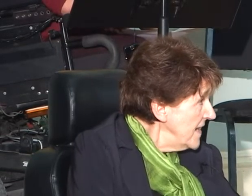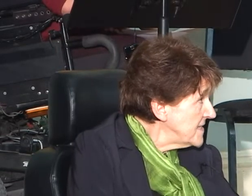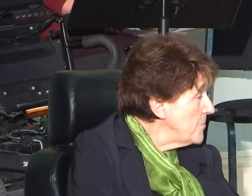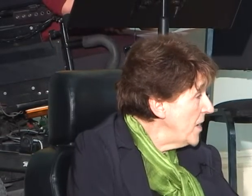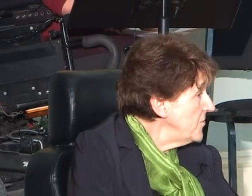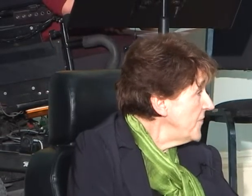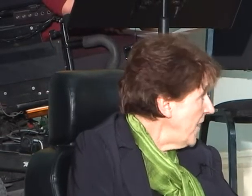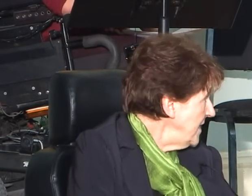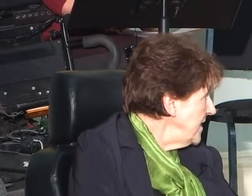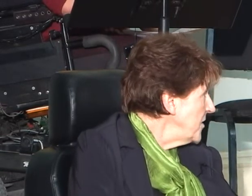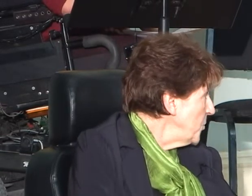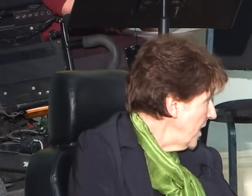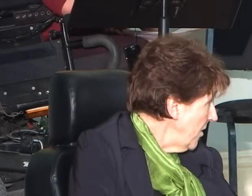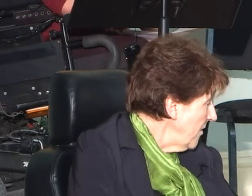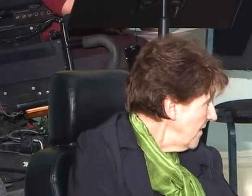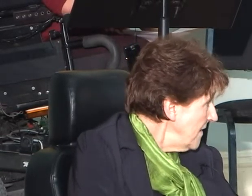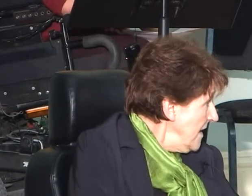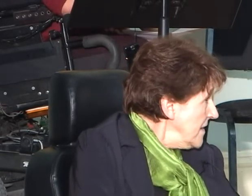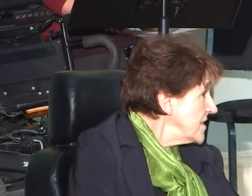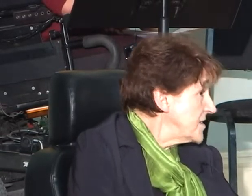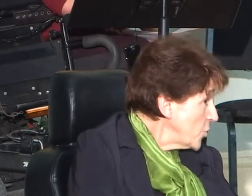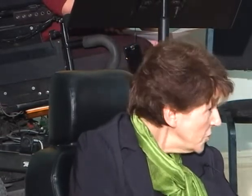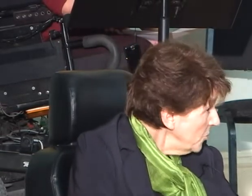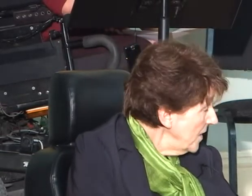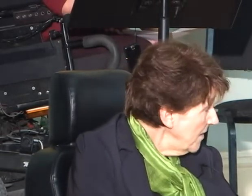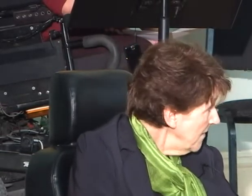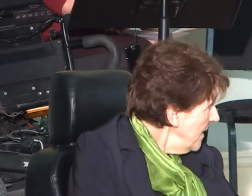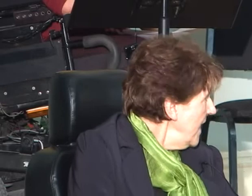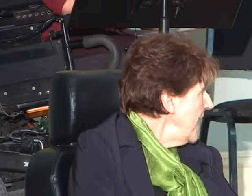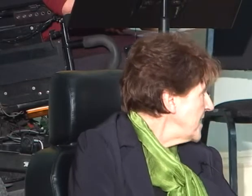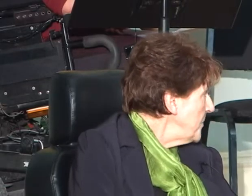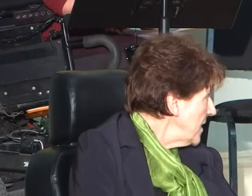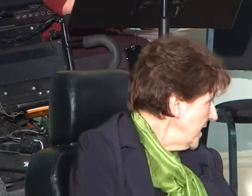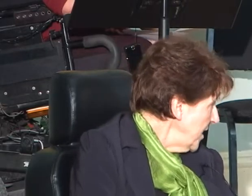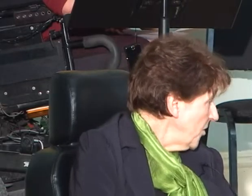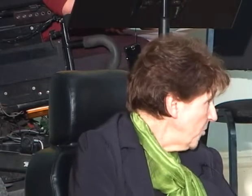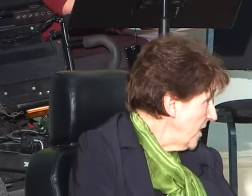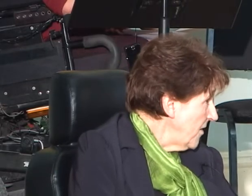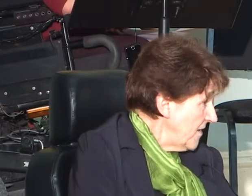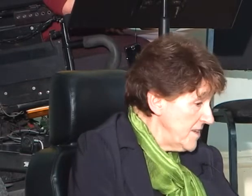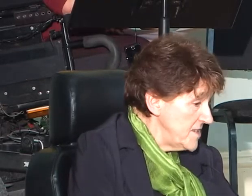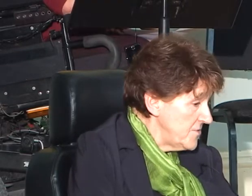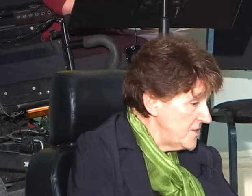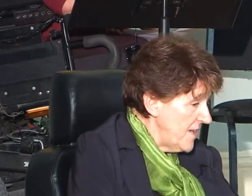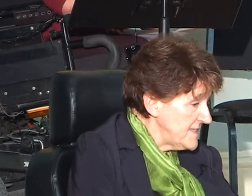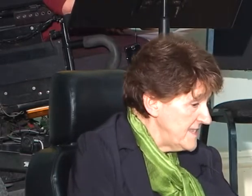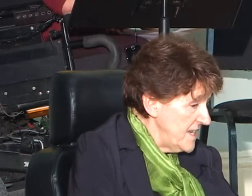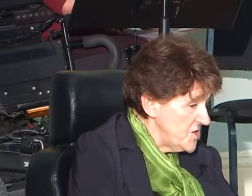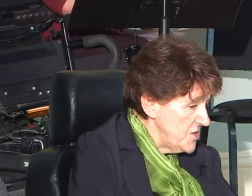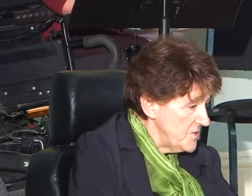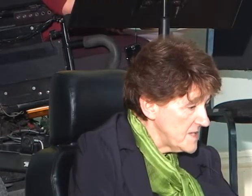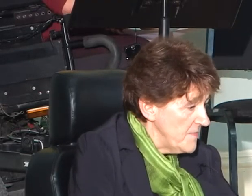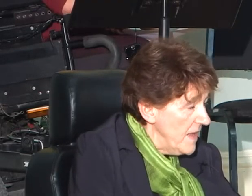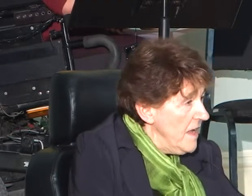It's about finding the will, the social will and the political will to address the issues.